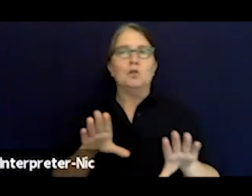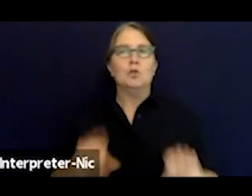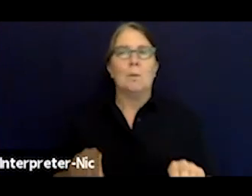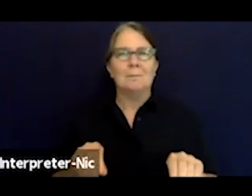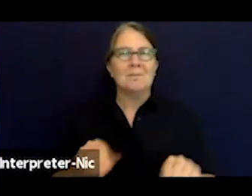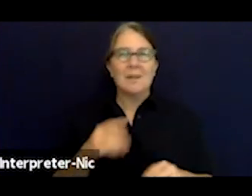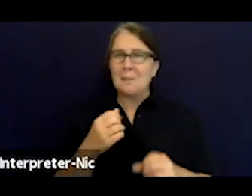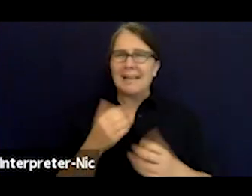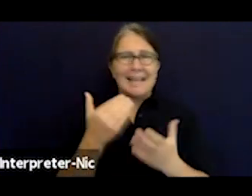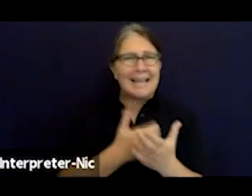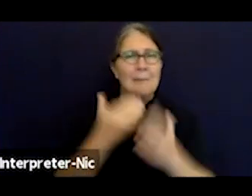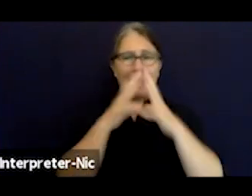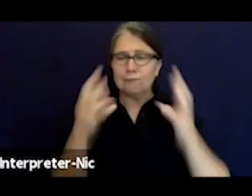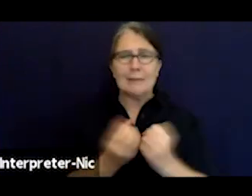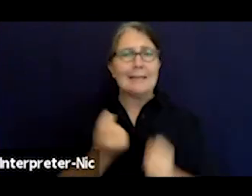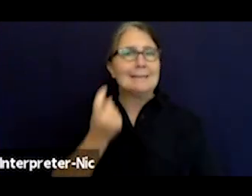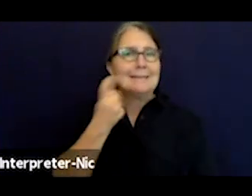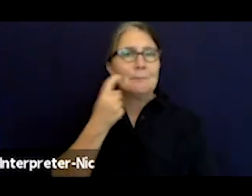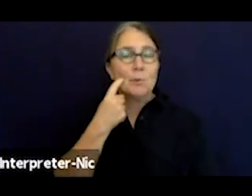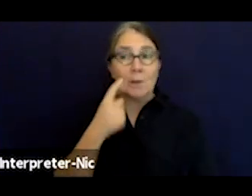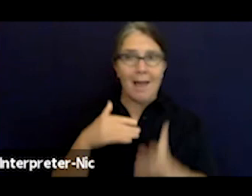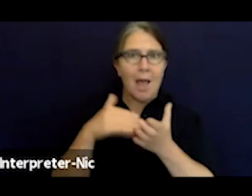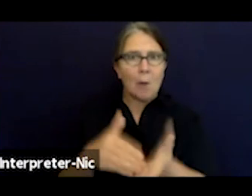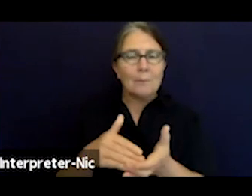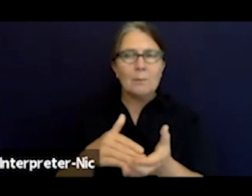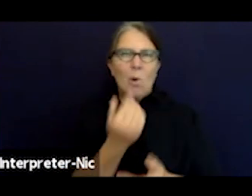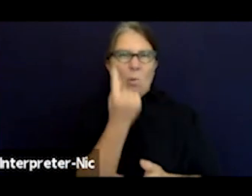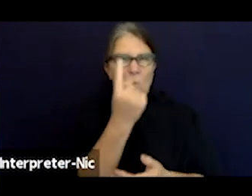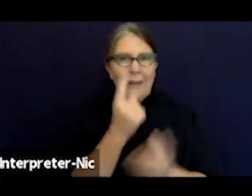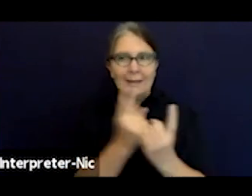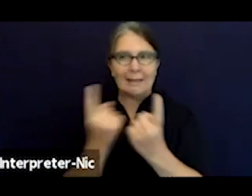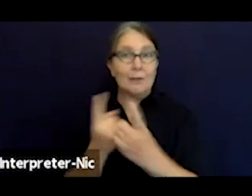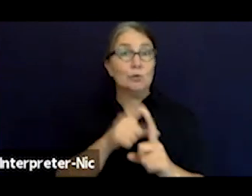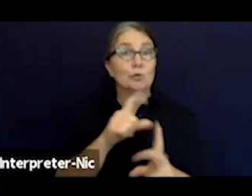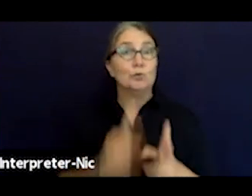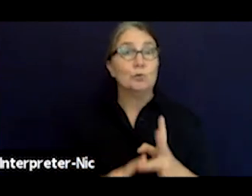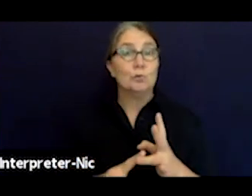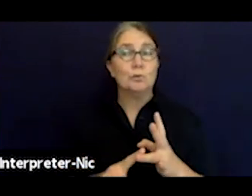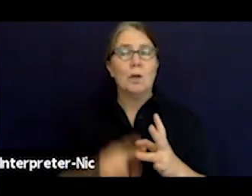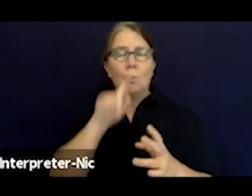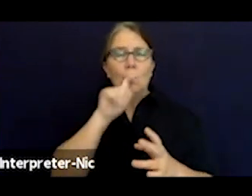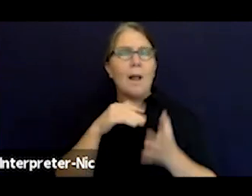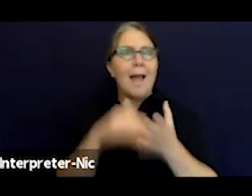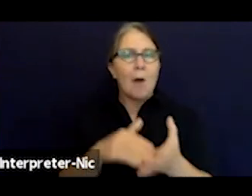for folks. Help them take one step that shows that they can save some time. Save some effort,